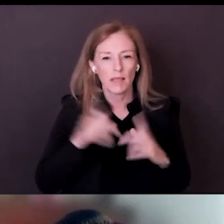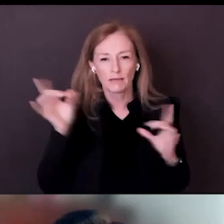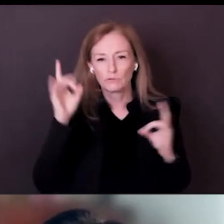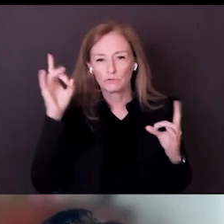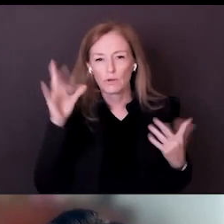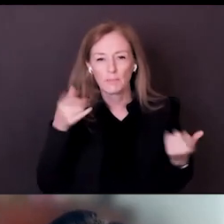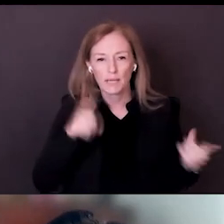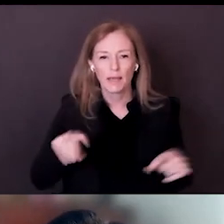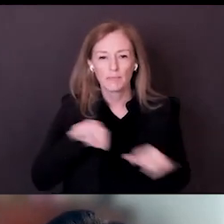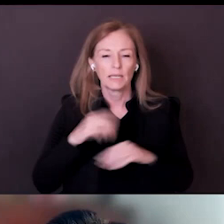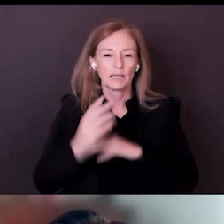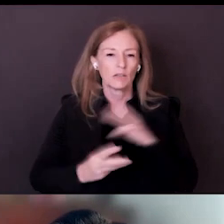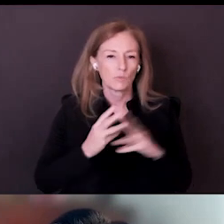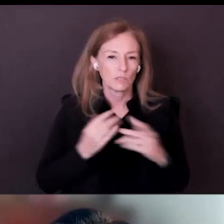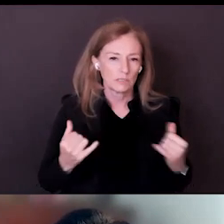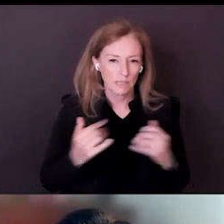WE WANT TO HAVE STRONG MENTAL HEALTH SERVICES WITH BE WHICH